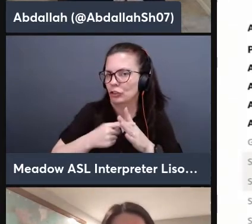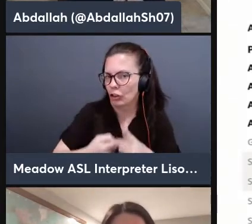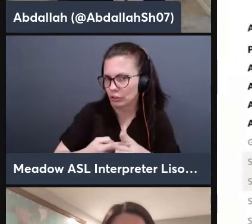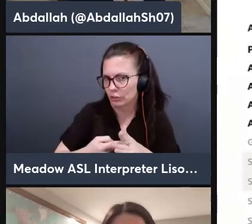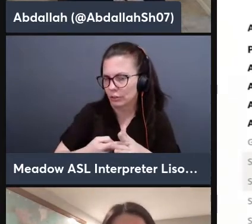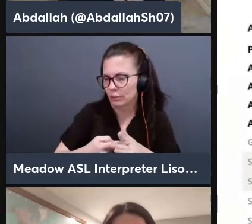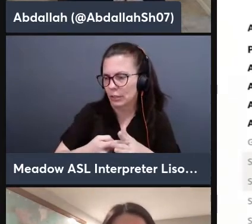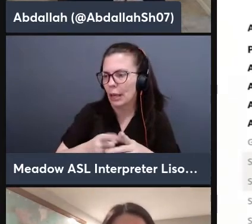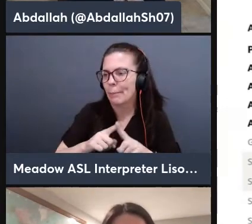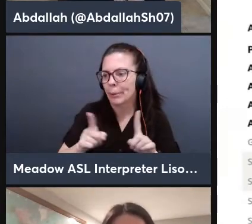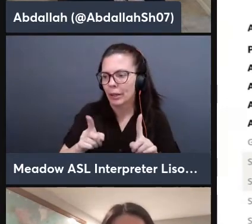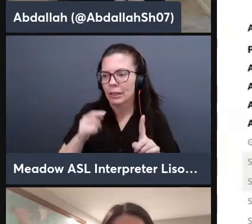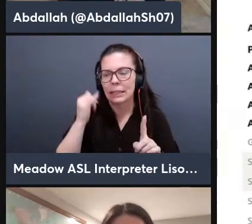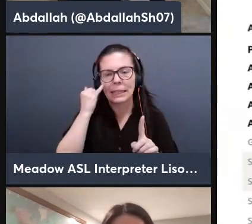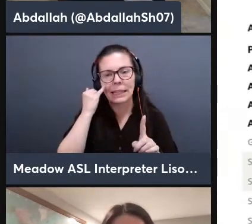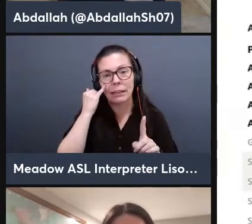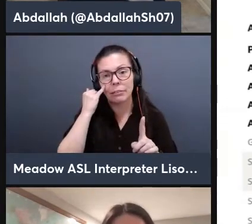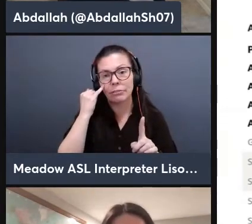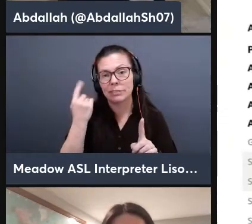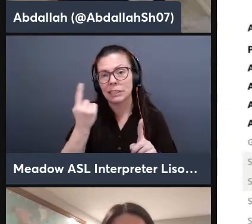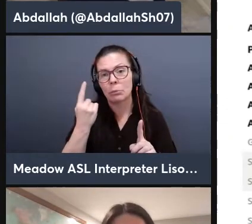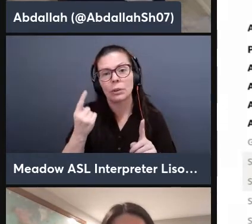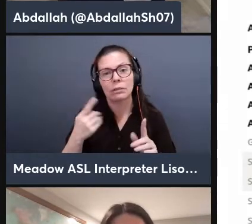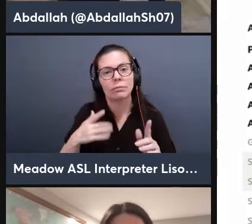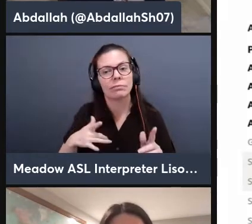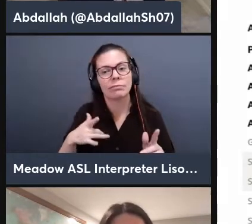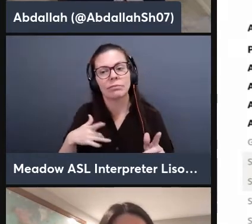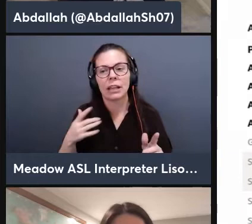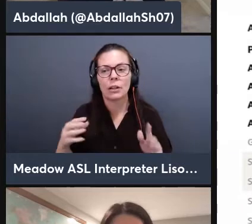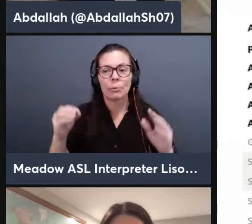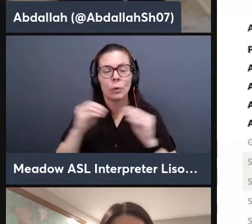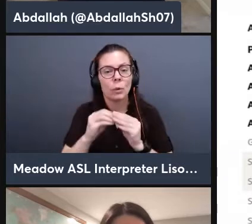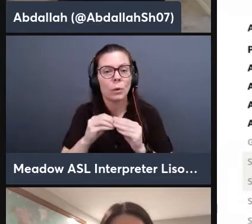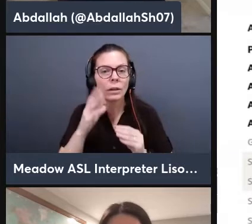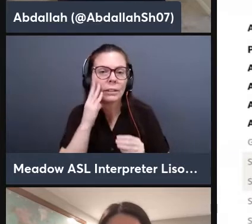but if someone is a little bit more experienced in Amplify,